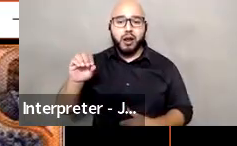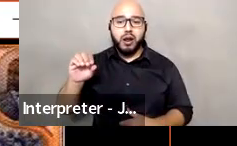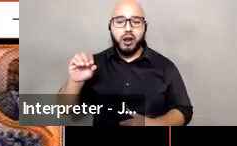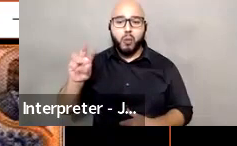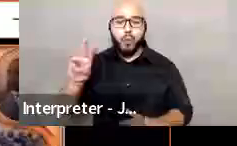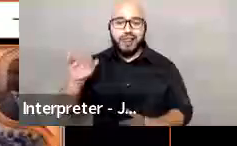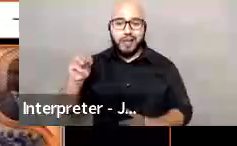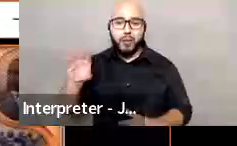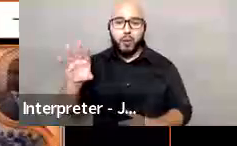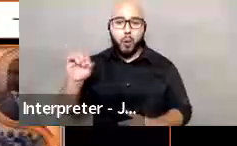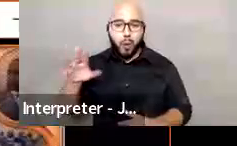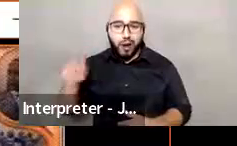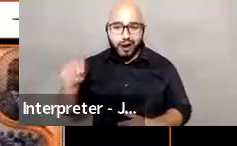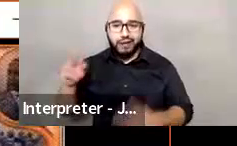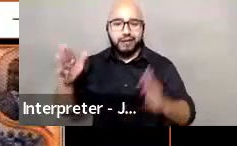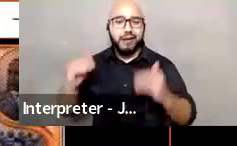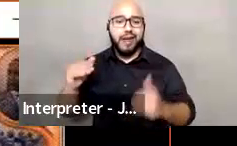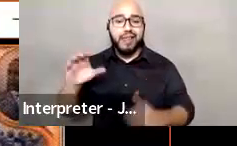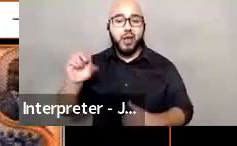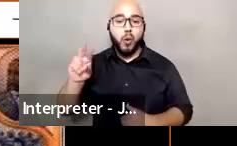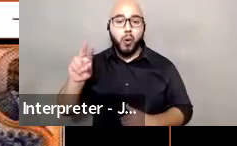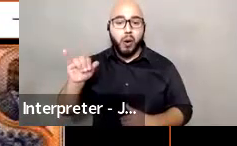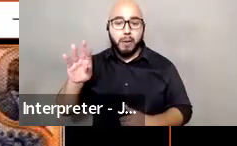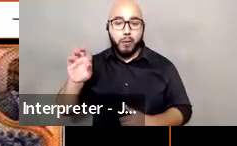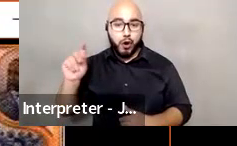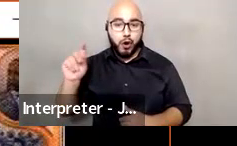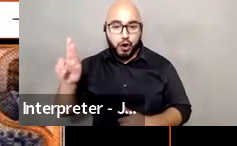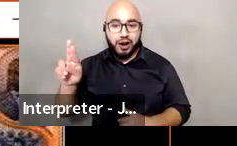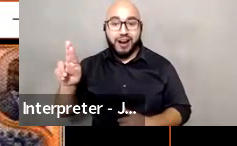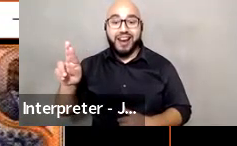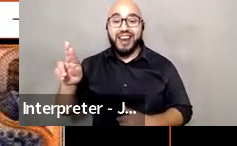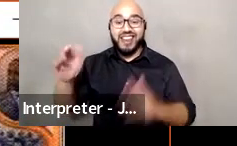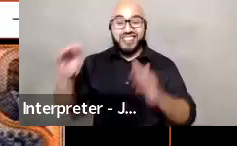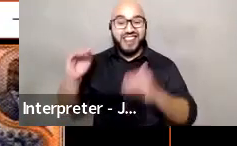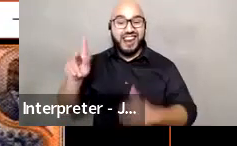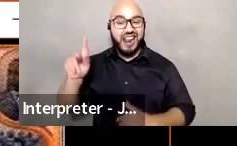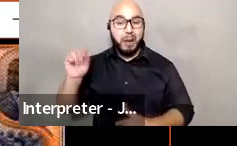Raphael Warnock, who was elected last year. This is it.